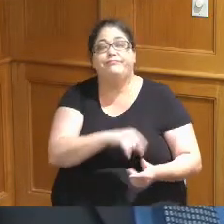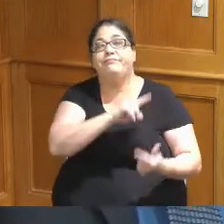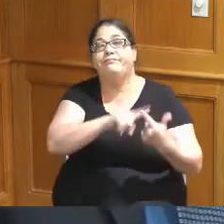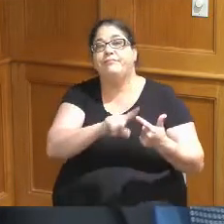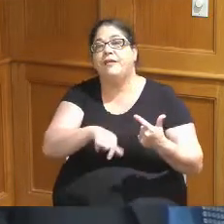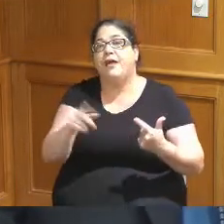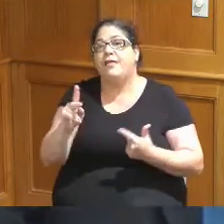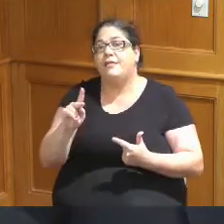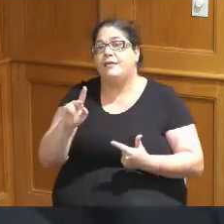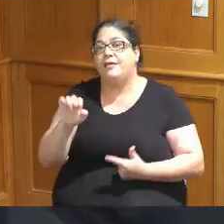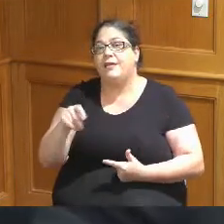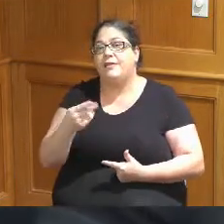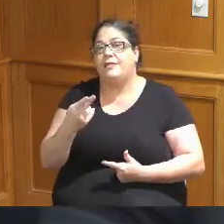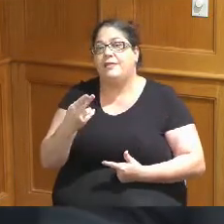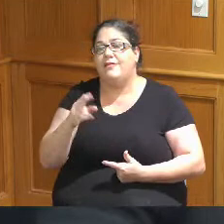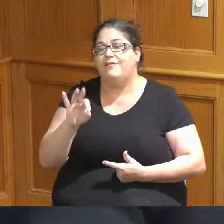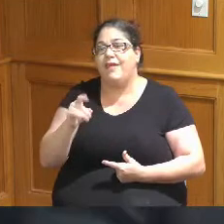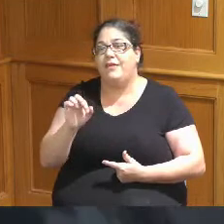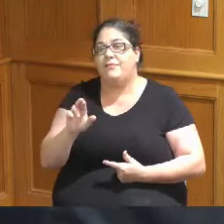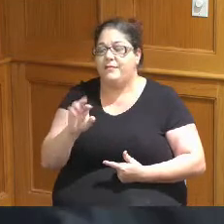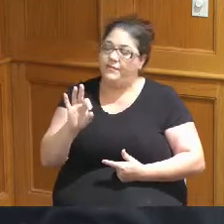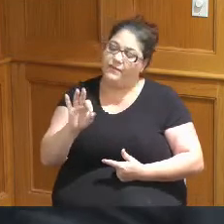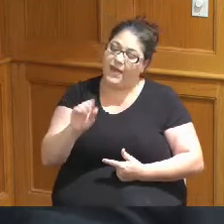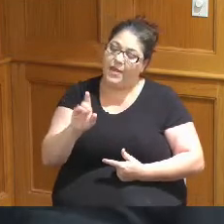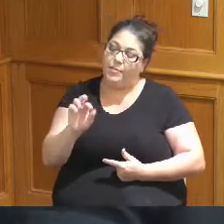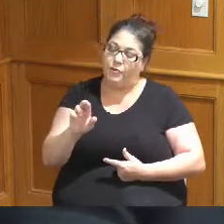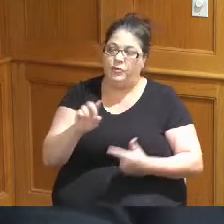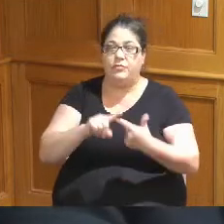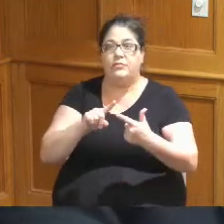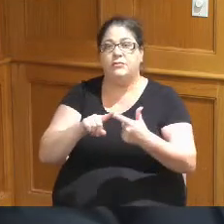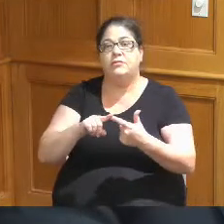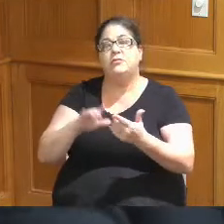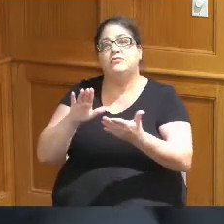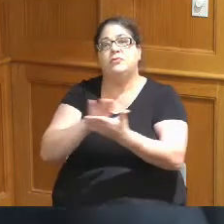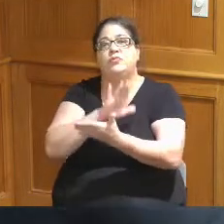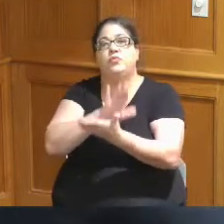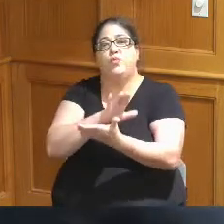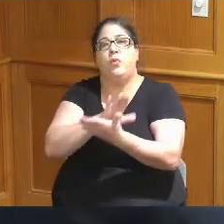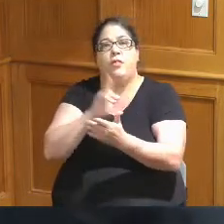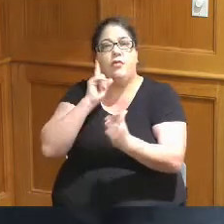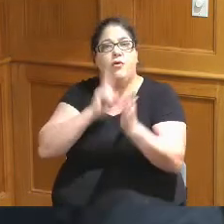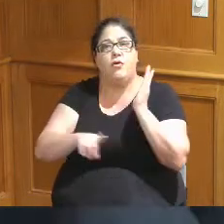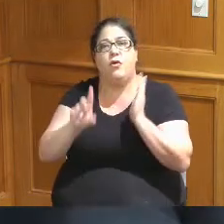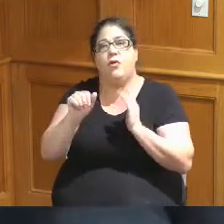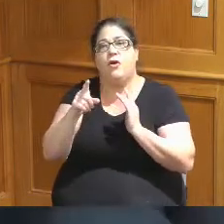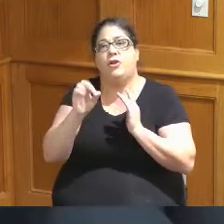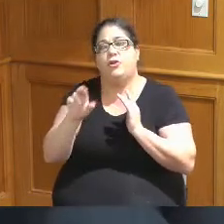Faber who was our state Auditor he came in and this is the first time I believe that he's done